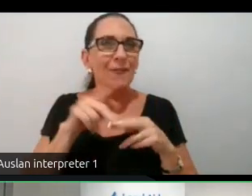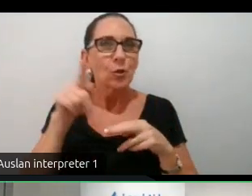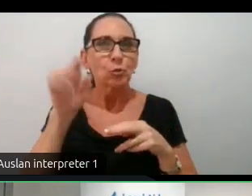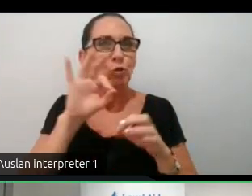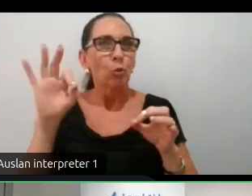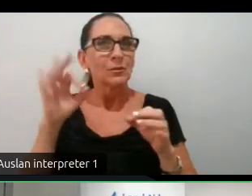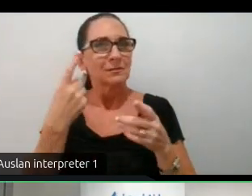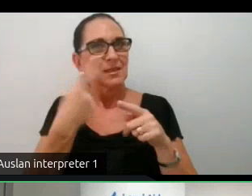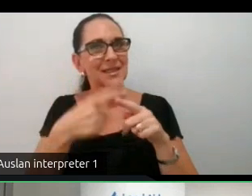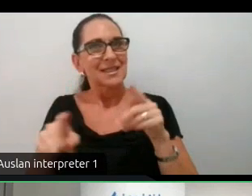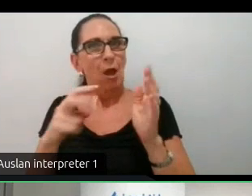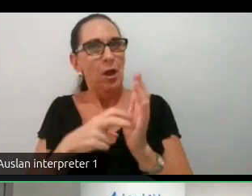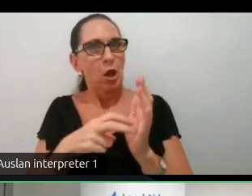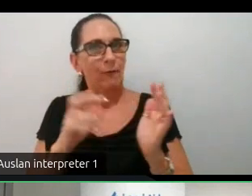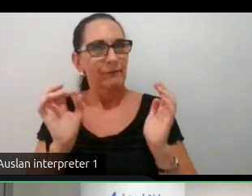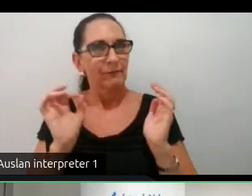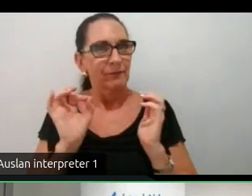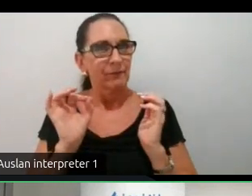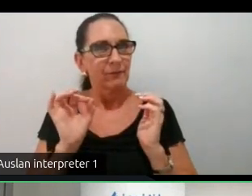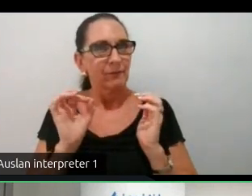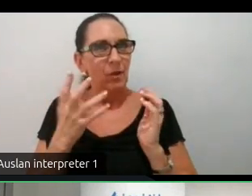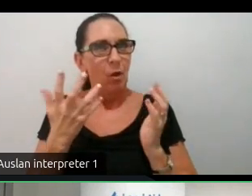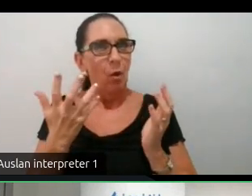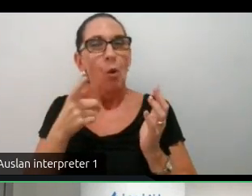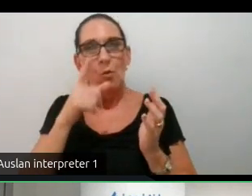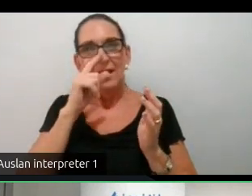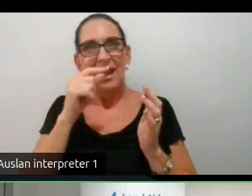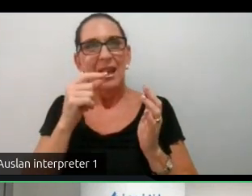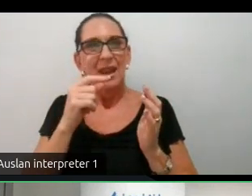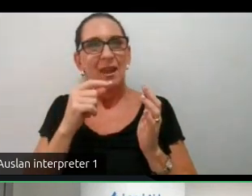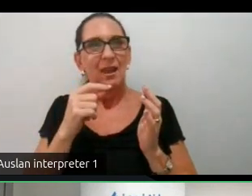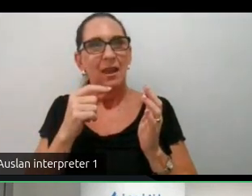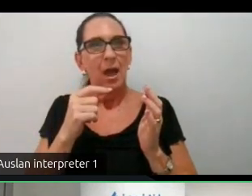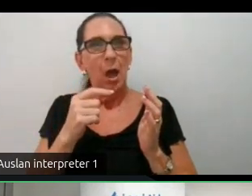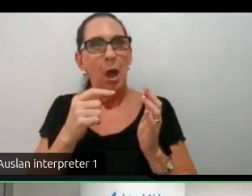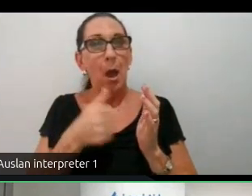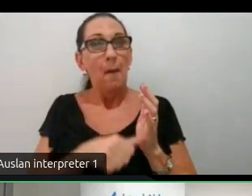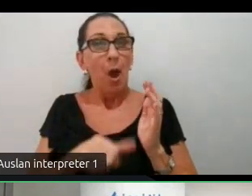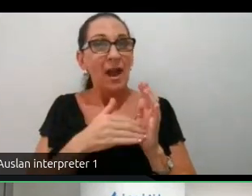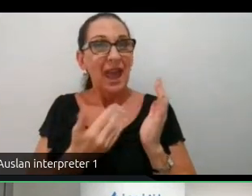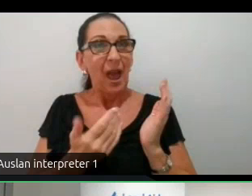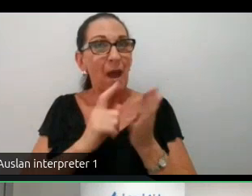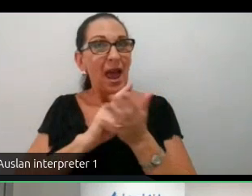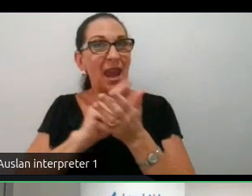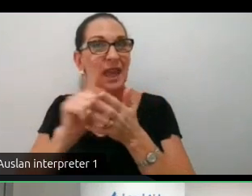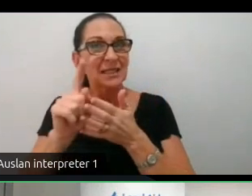if you don't sign it off or even if it's fine now and later it's not, that's a back to the insurer.